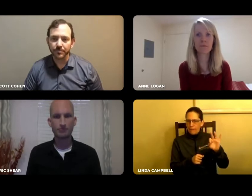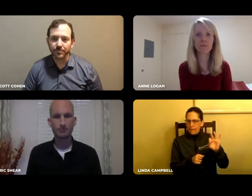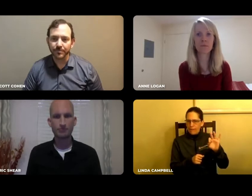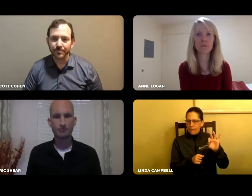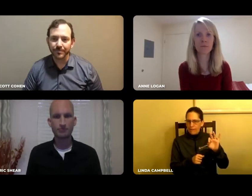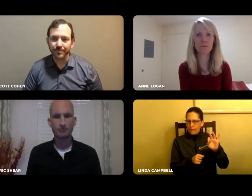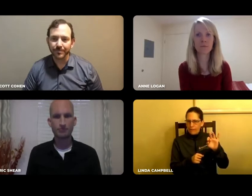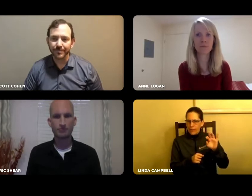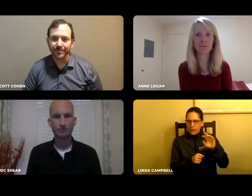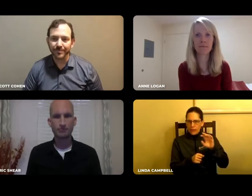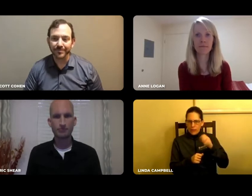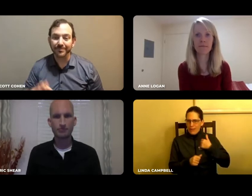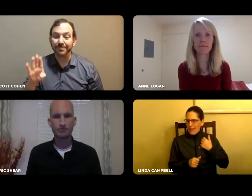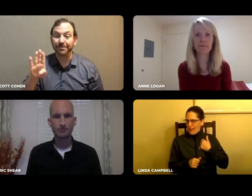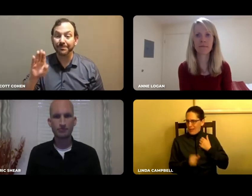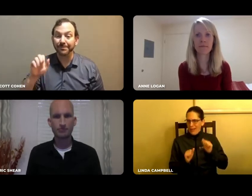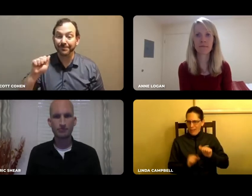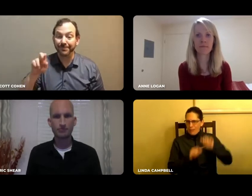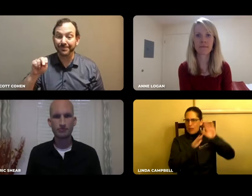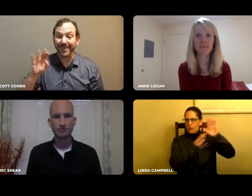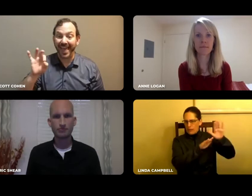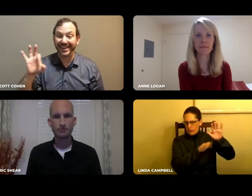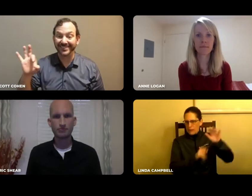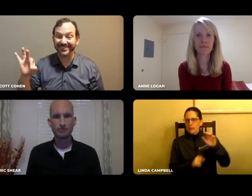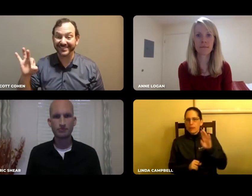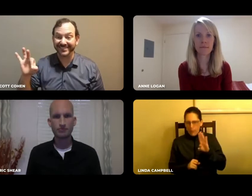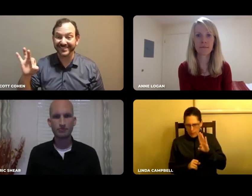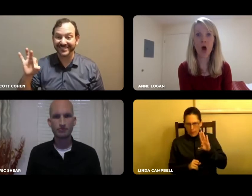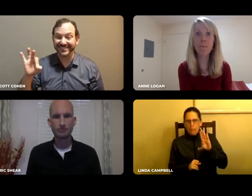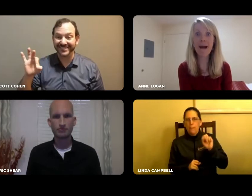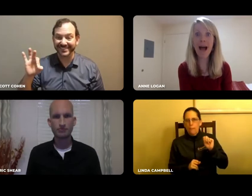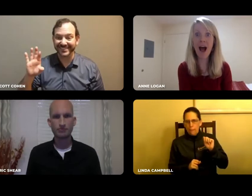I decided to get my master’s degree at Banff.